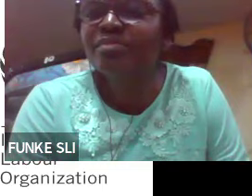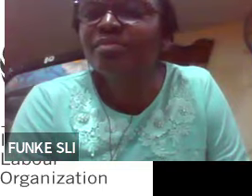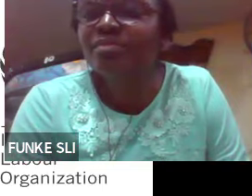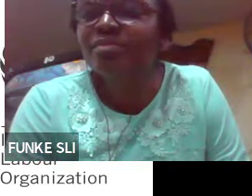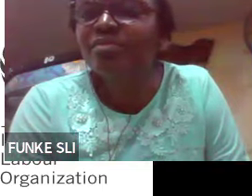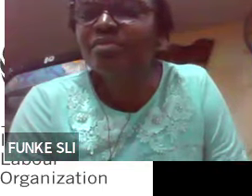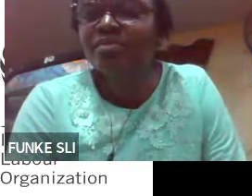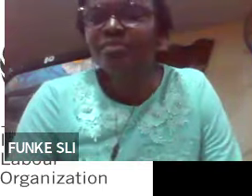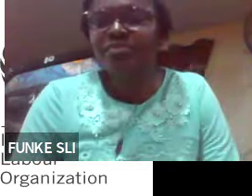Dotun Akinseinde: Okay. Nabilat.